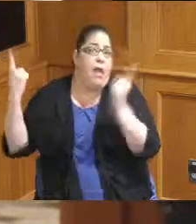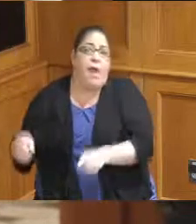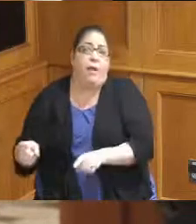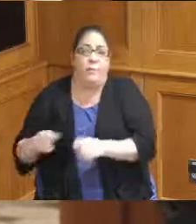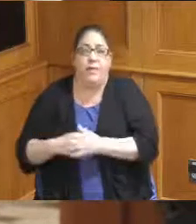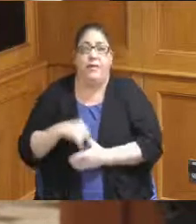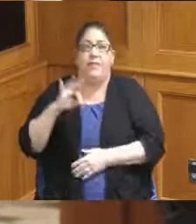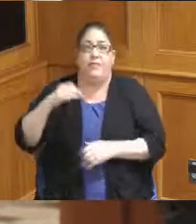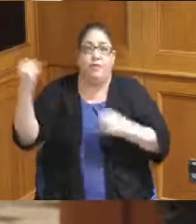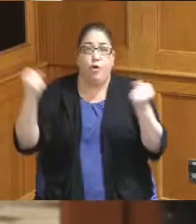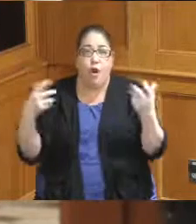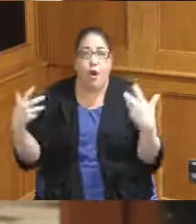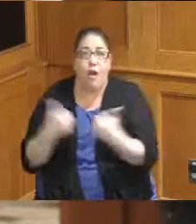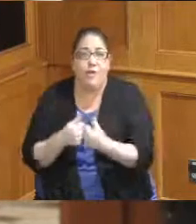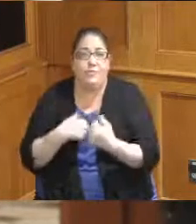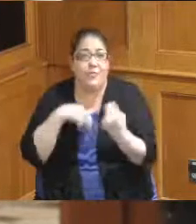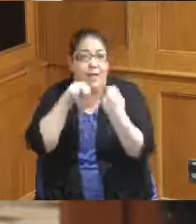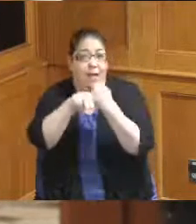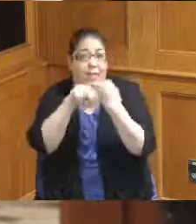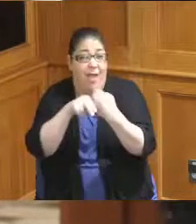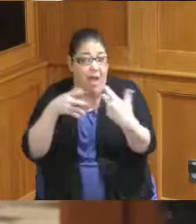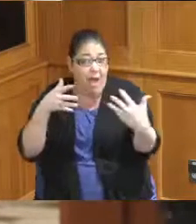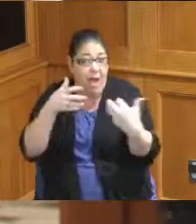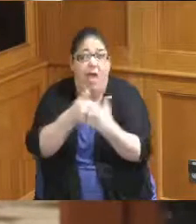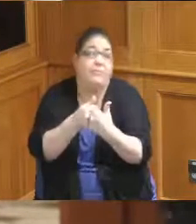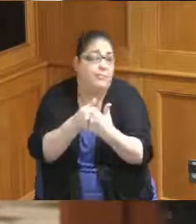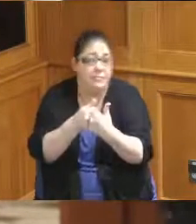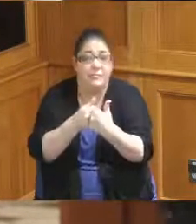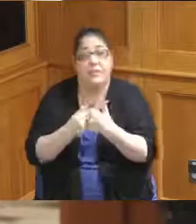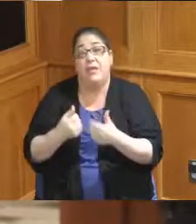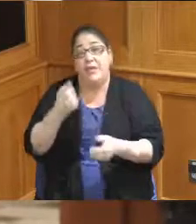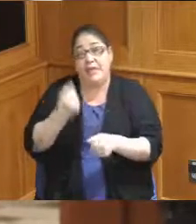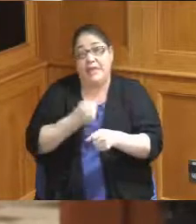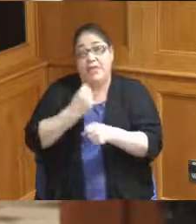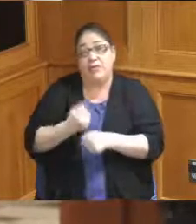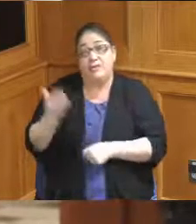an auto accident on the interstate for example you know in years past you had to wait till you found